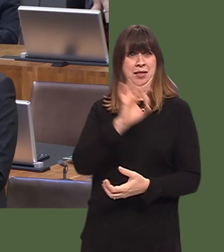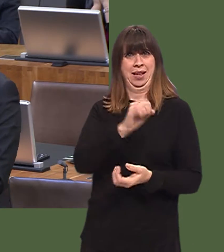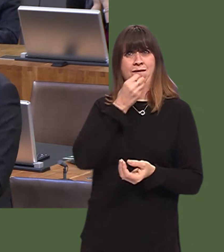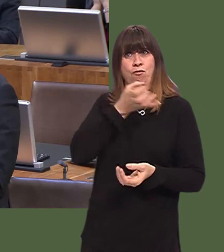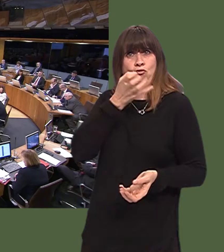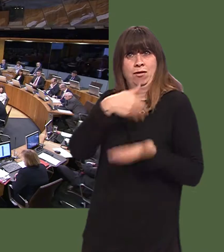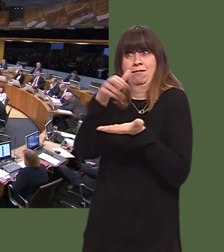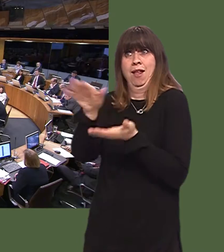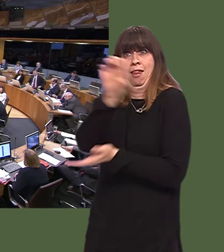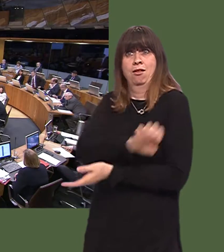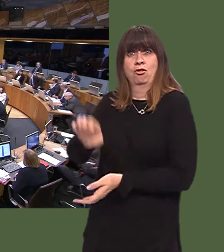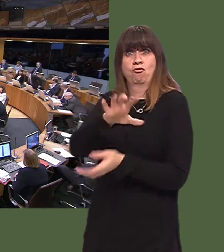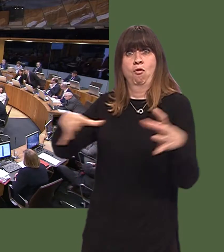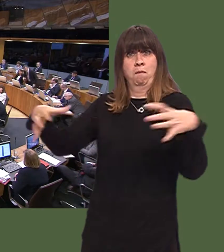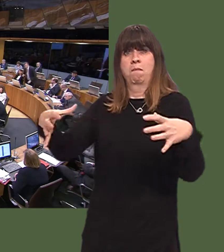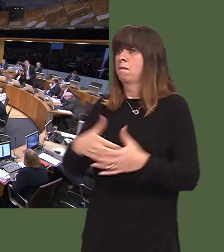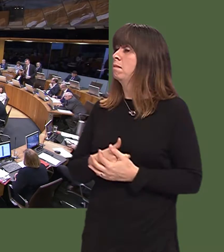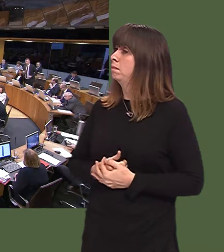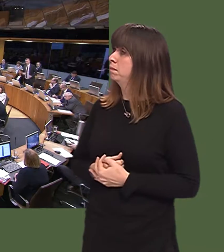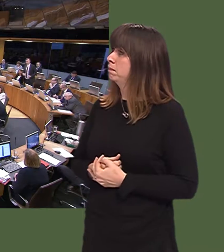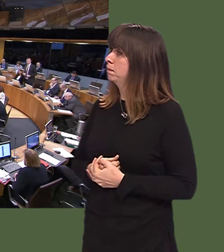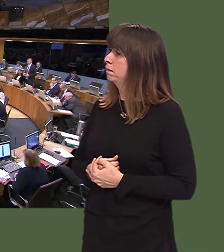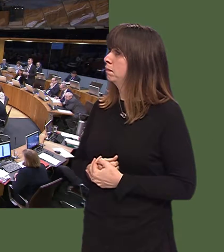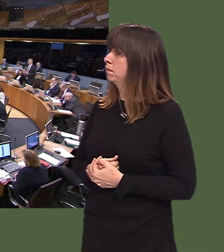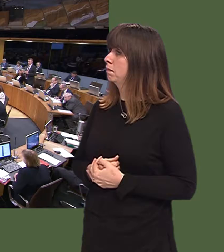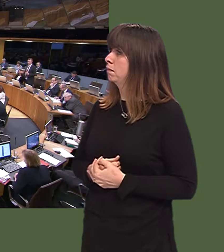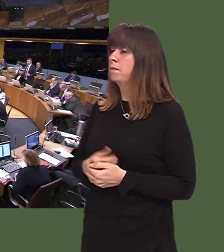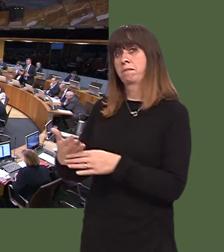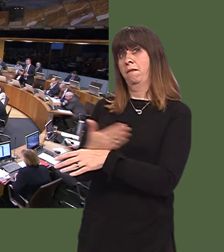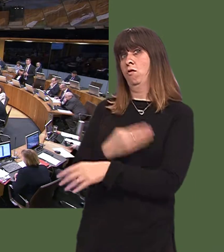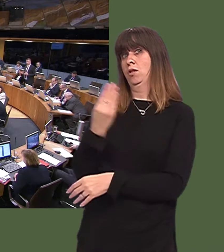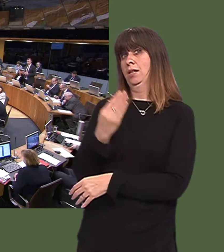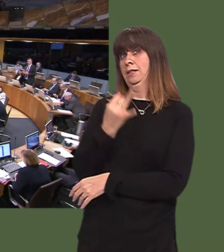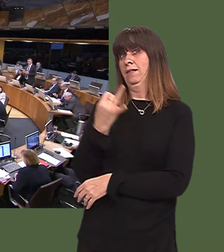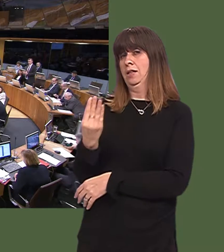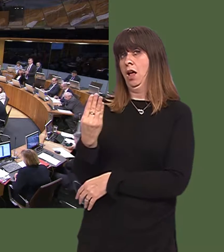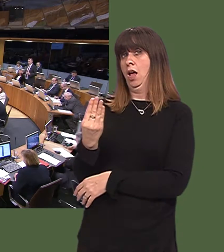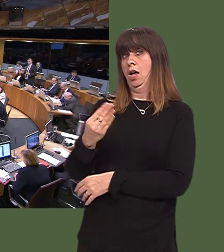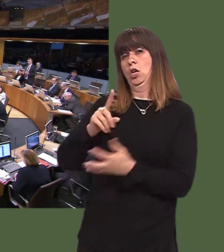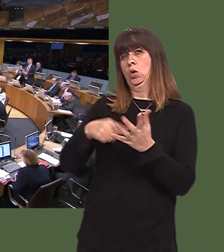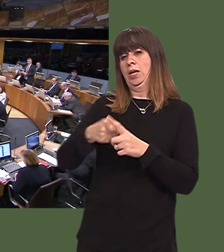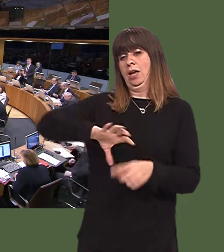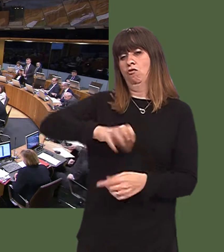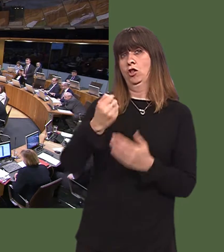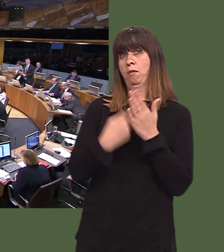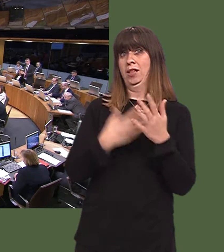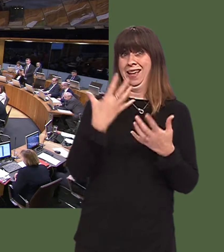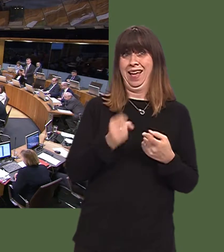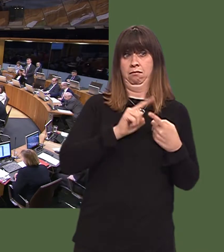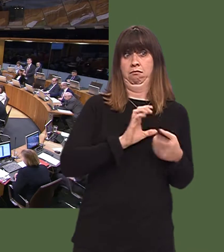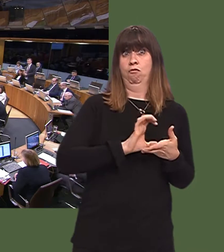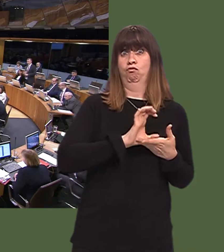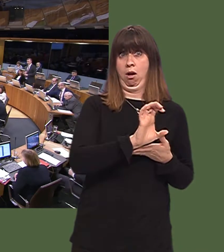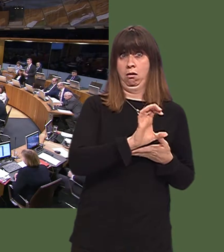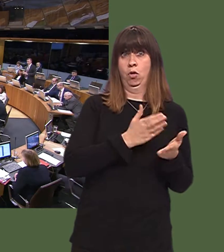Adam Price: Pre 1979, UK regional policy had three elementsógrants through the regional